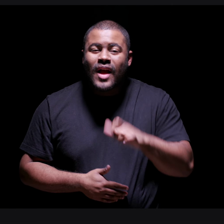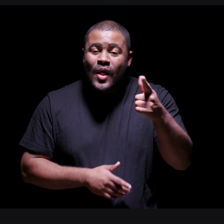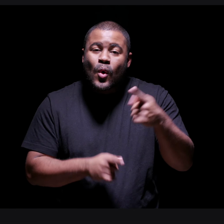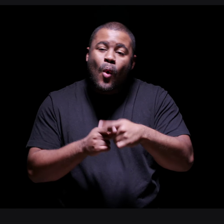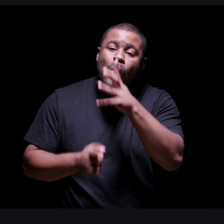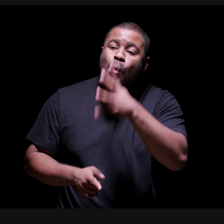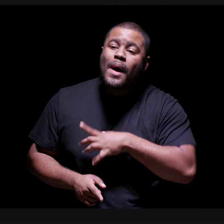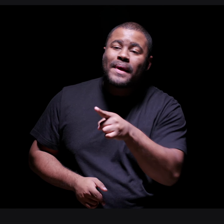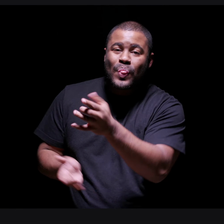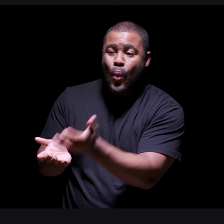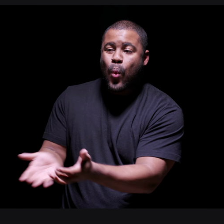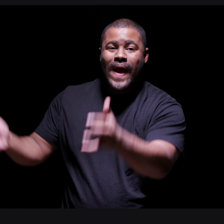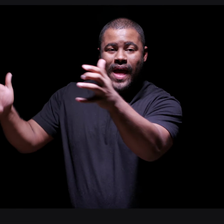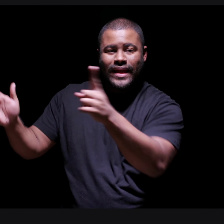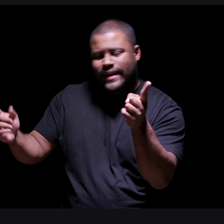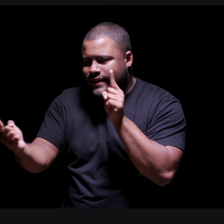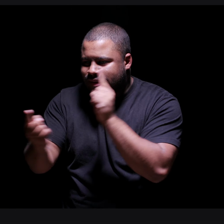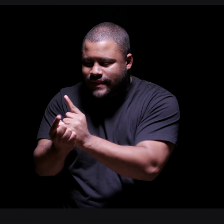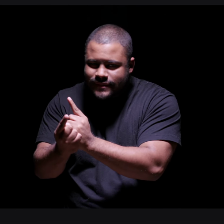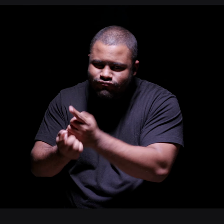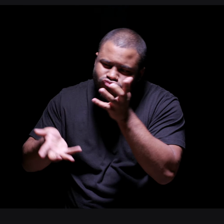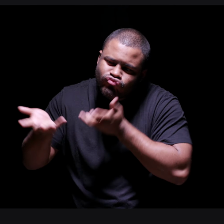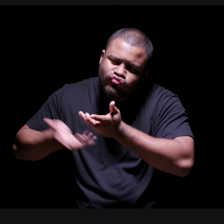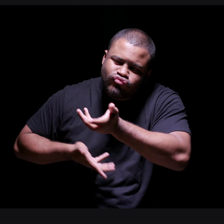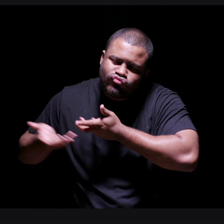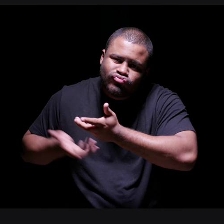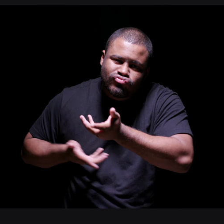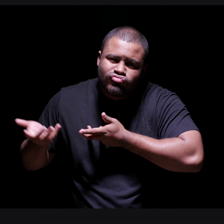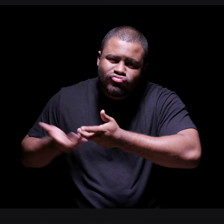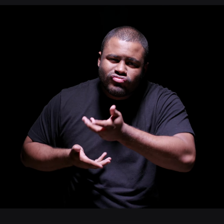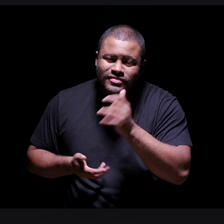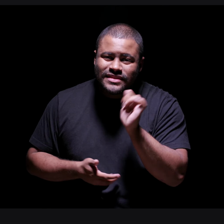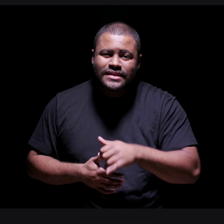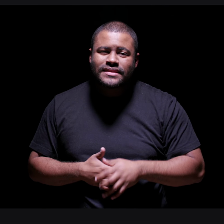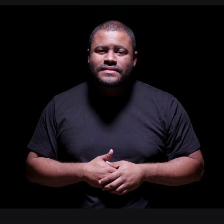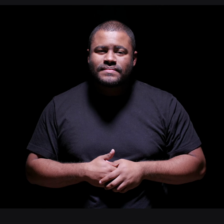or what he said to a woman at a well who was tired and dry.